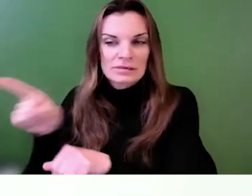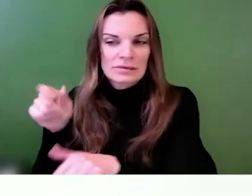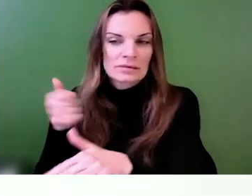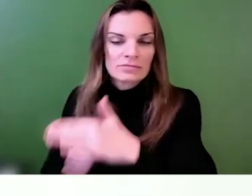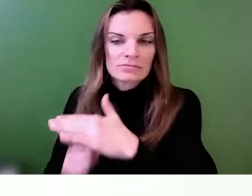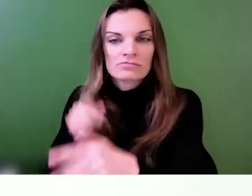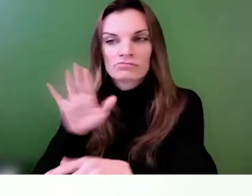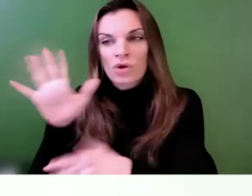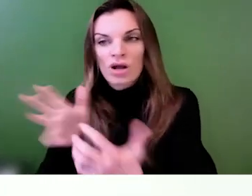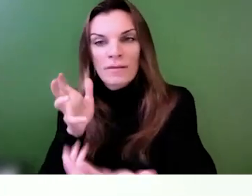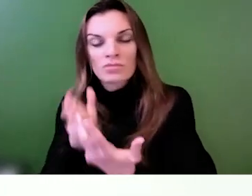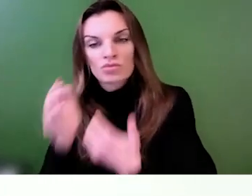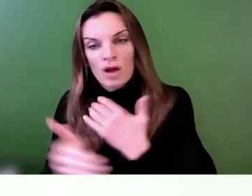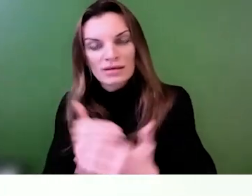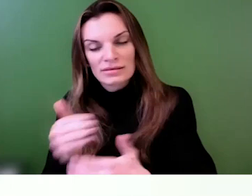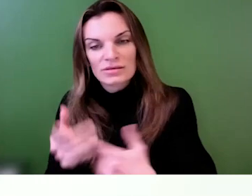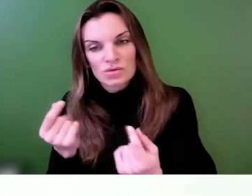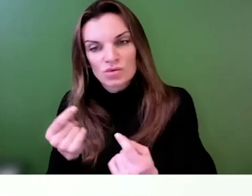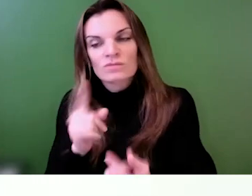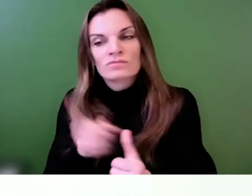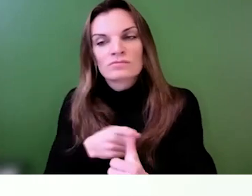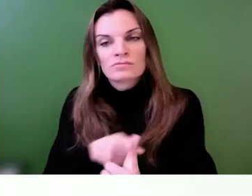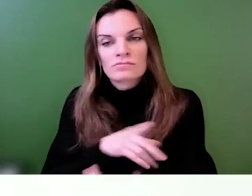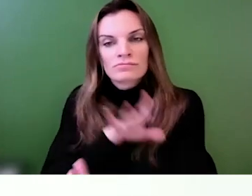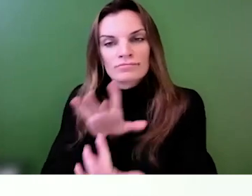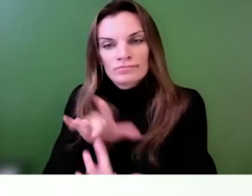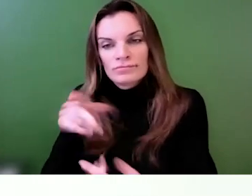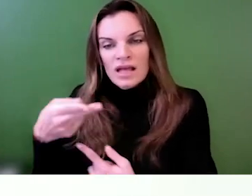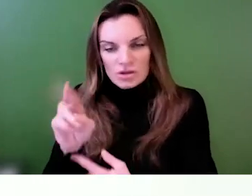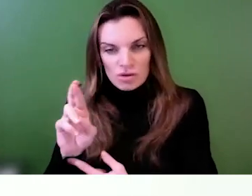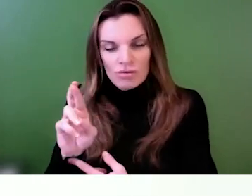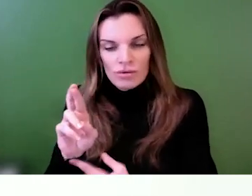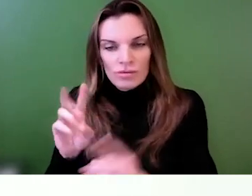their accommodations process is that you reach out to the HR Department or another designated